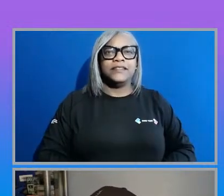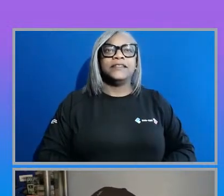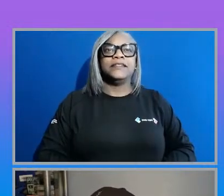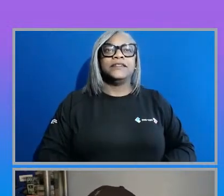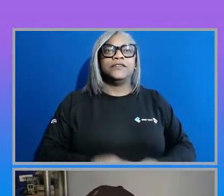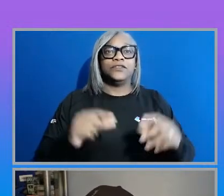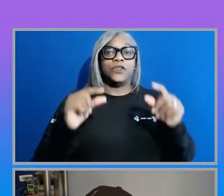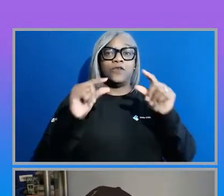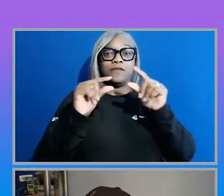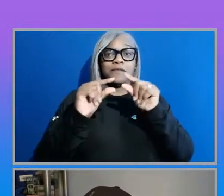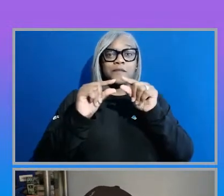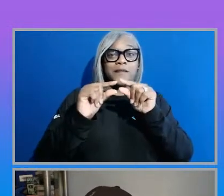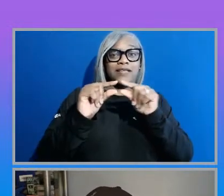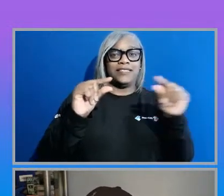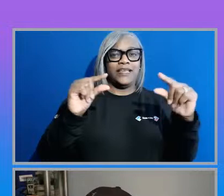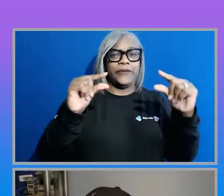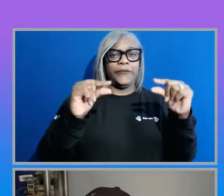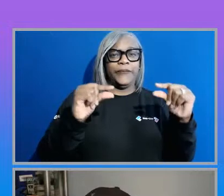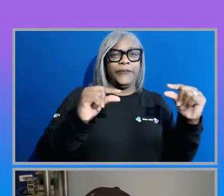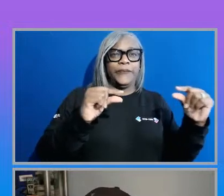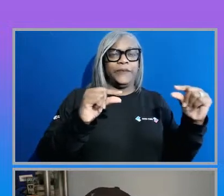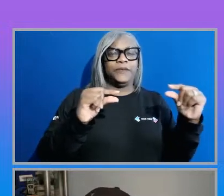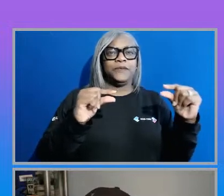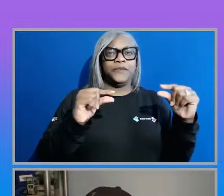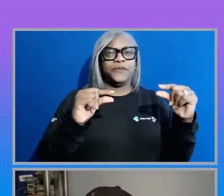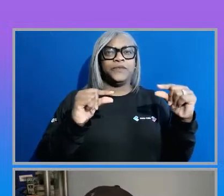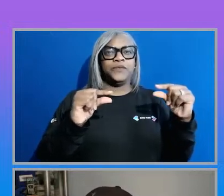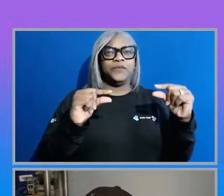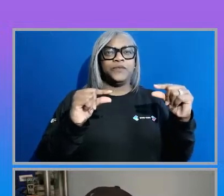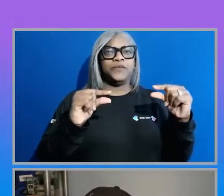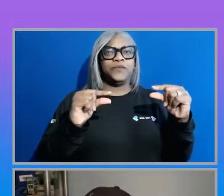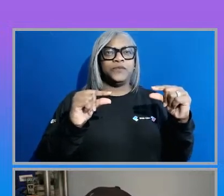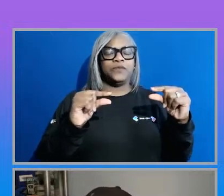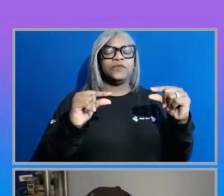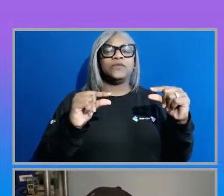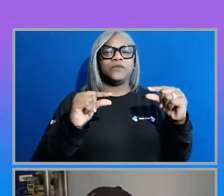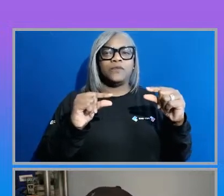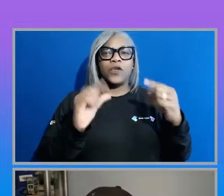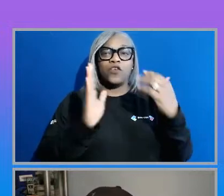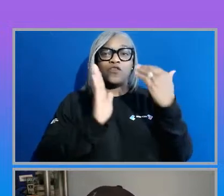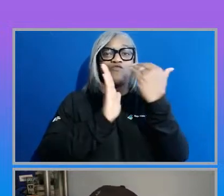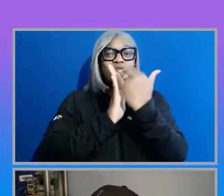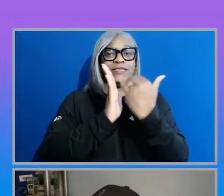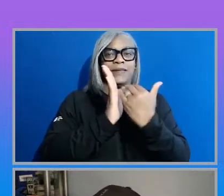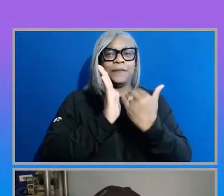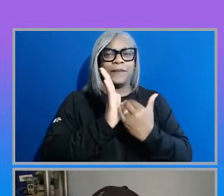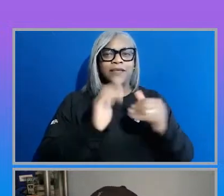make my text a little bit smaller. So let's see this. I'm back on my recipe website here.